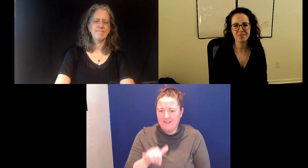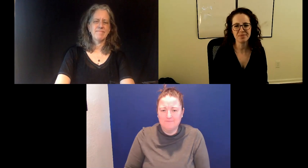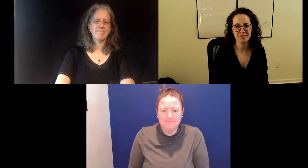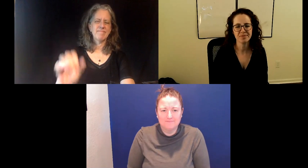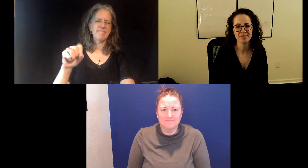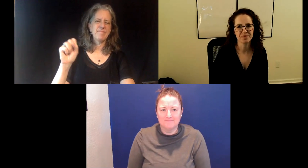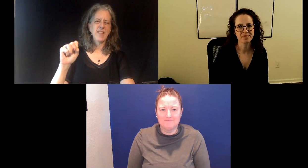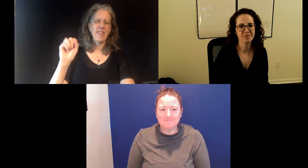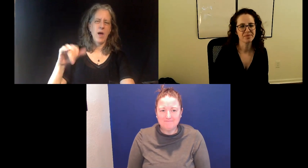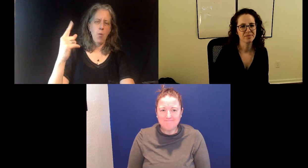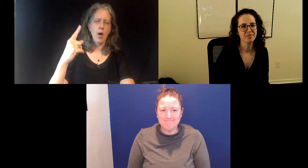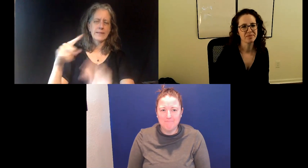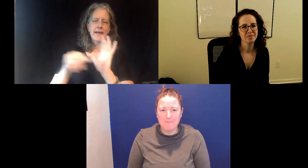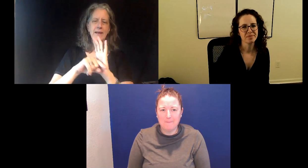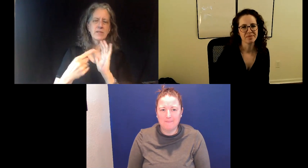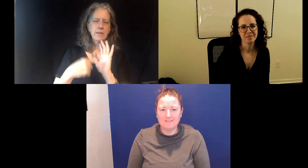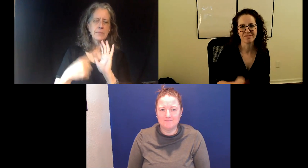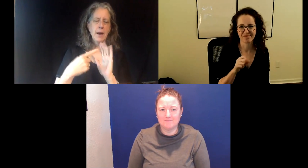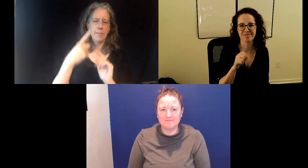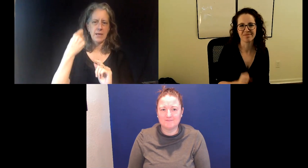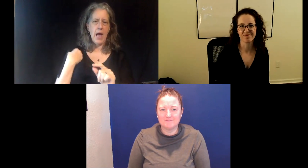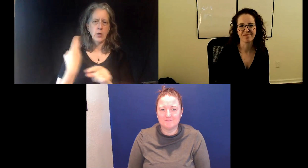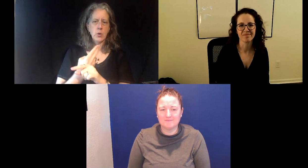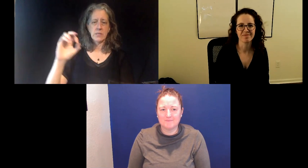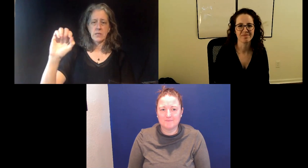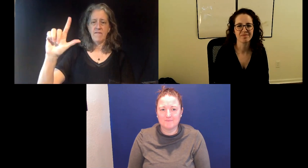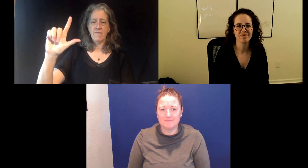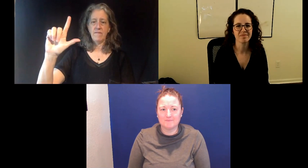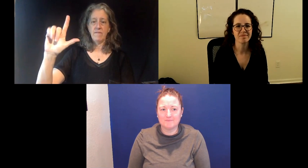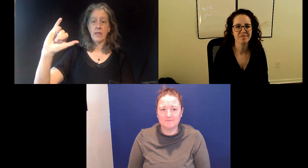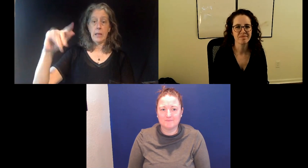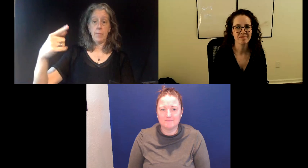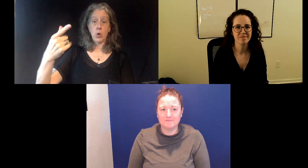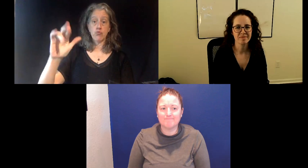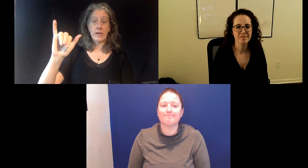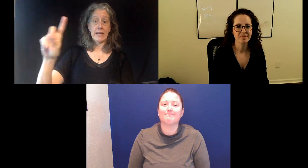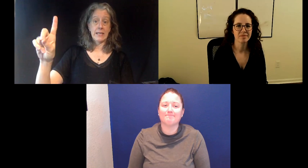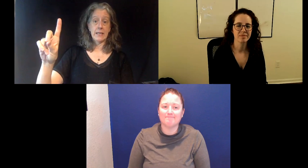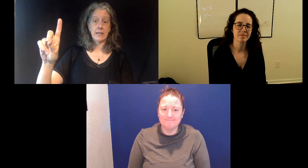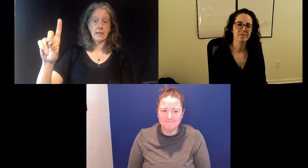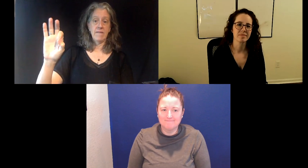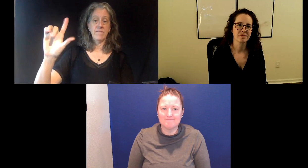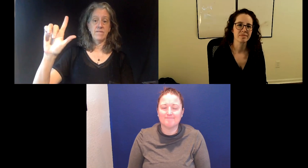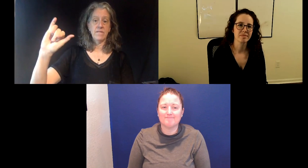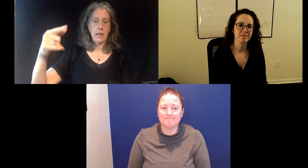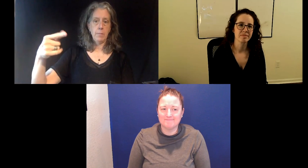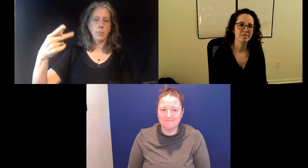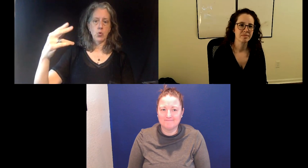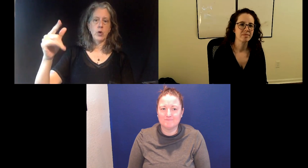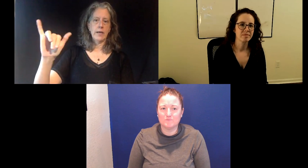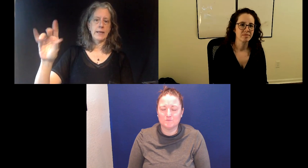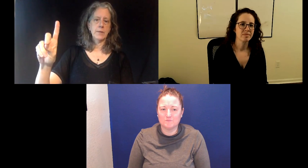around with that part i wonder about that yeah i wonder i was wondering sometimes with the ilr